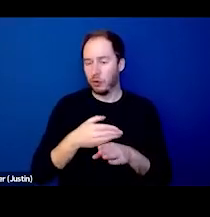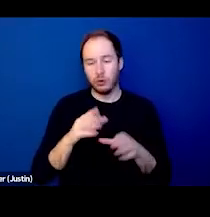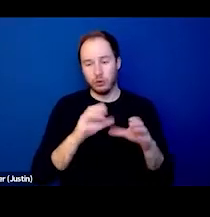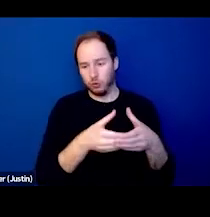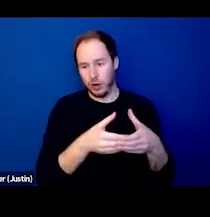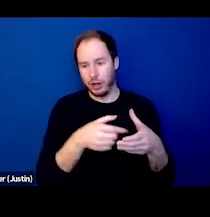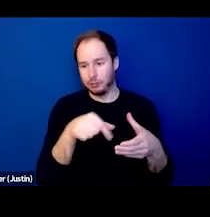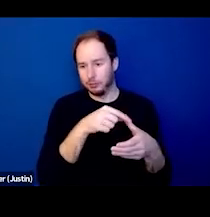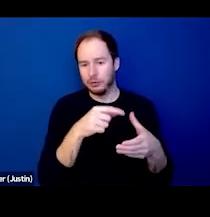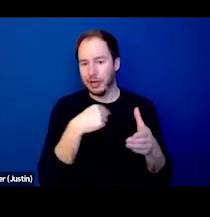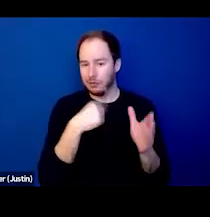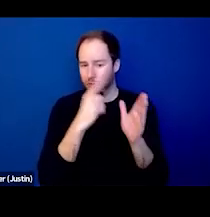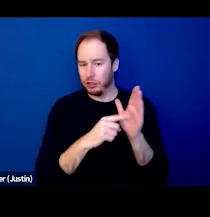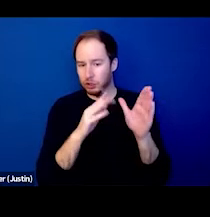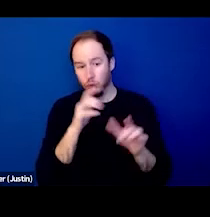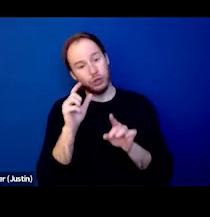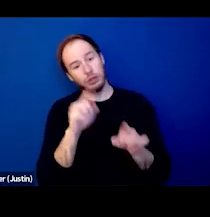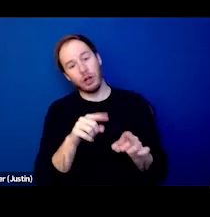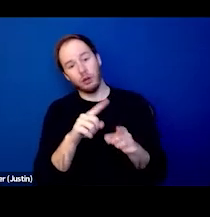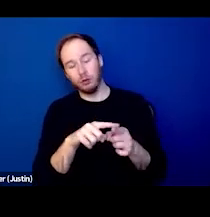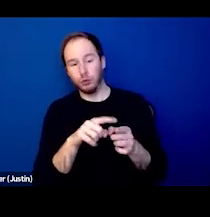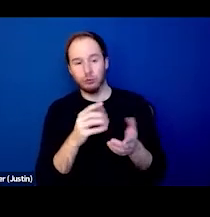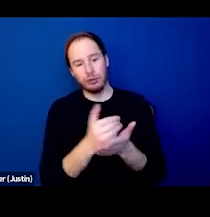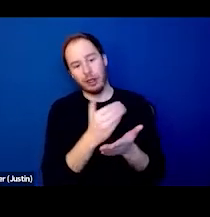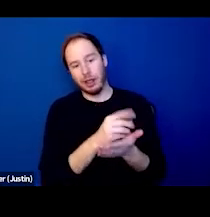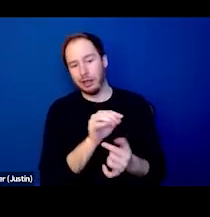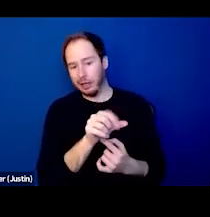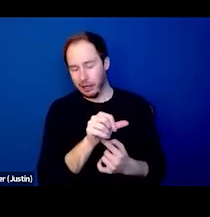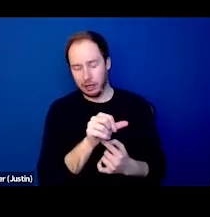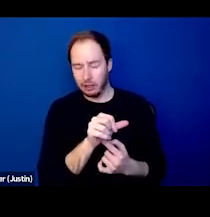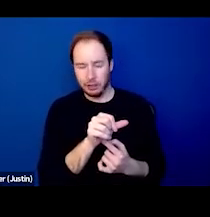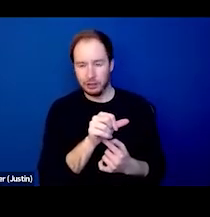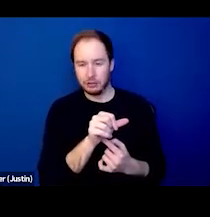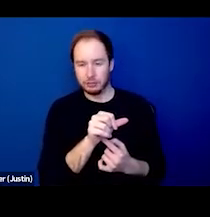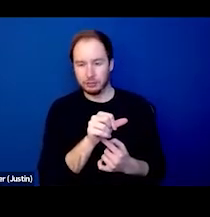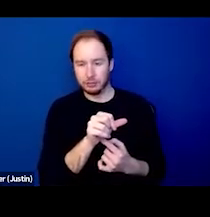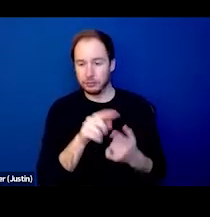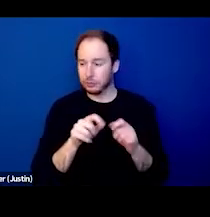researchers come in or data collected, and when it's released to the public,